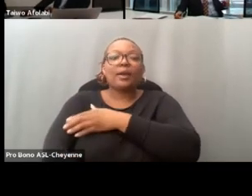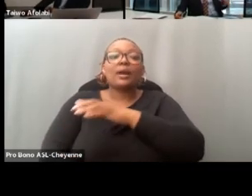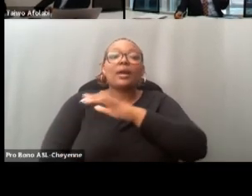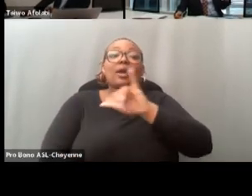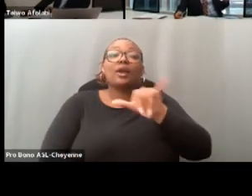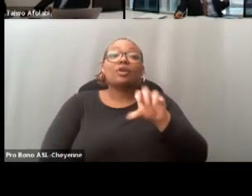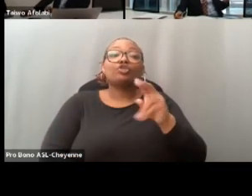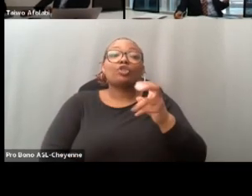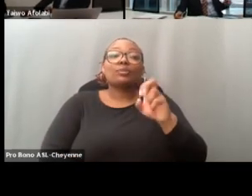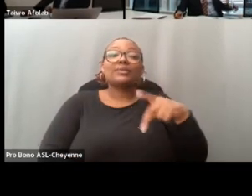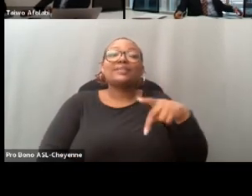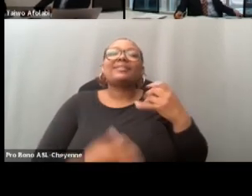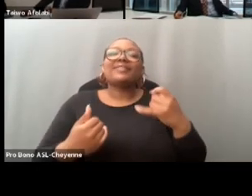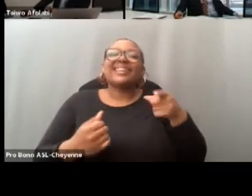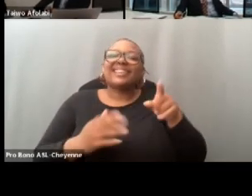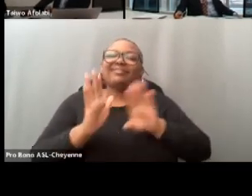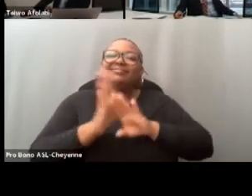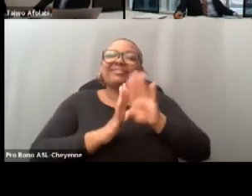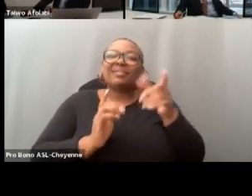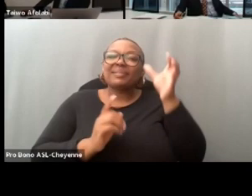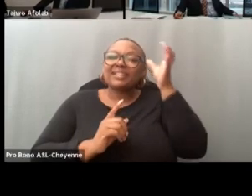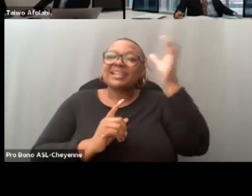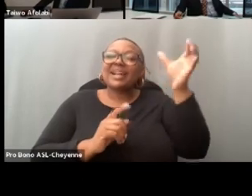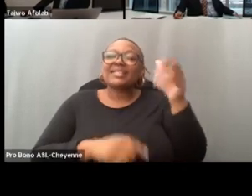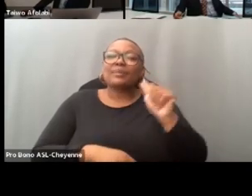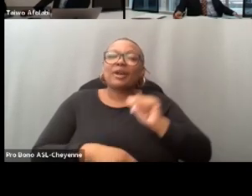who came up with this concept early on,